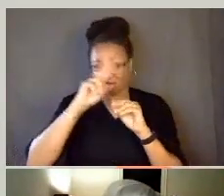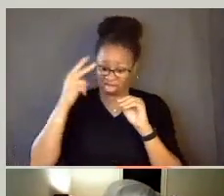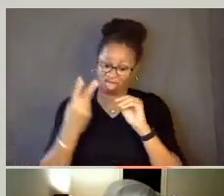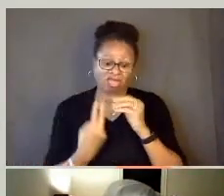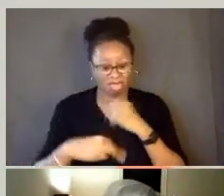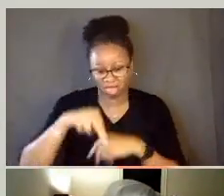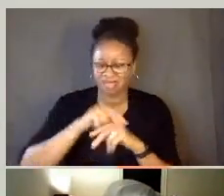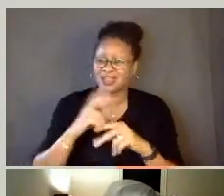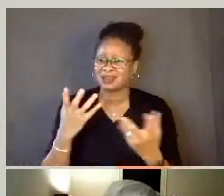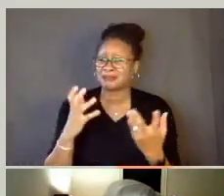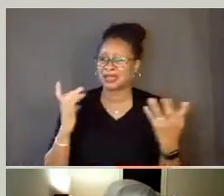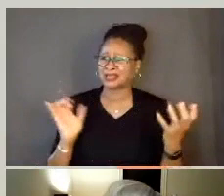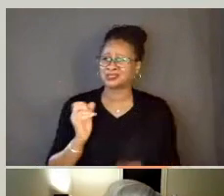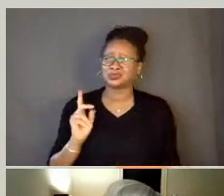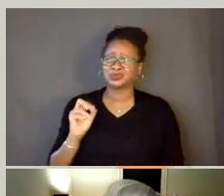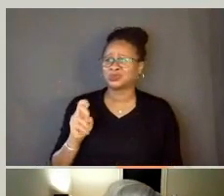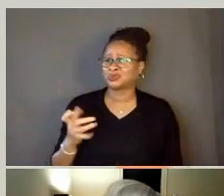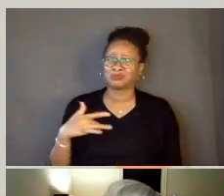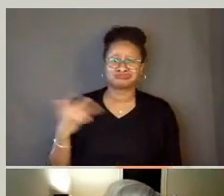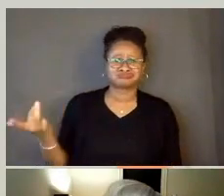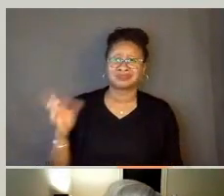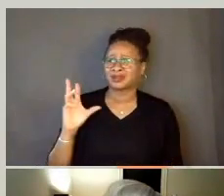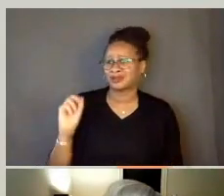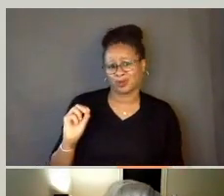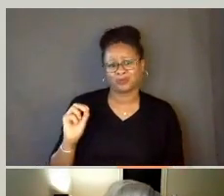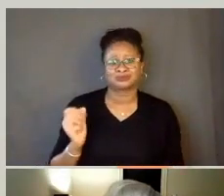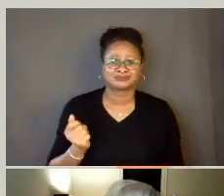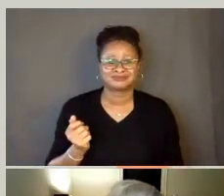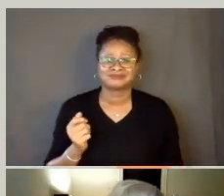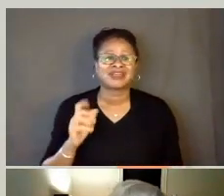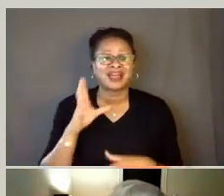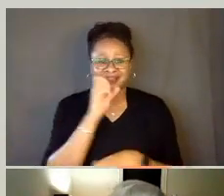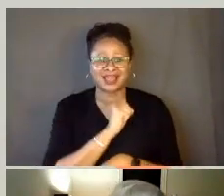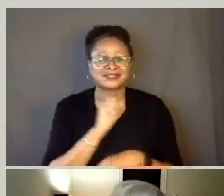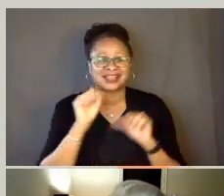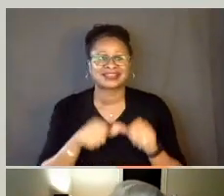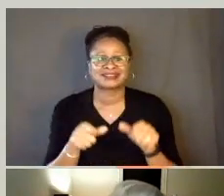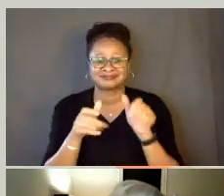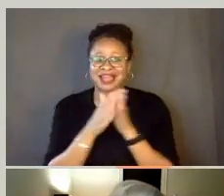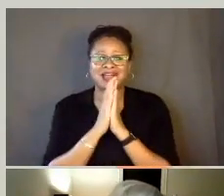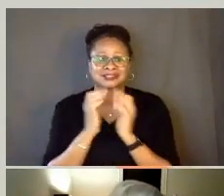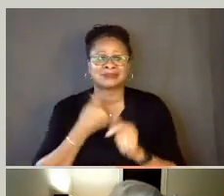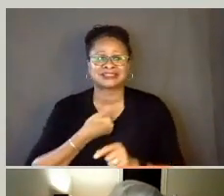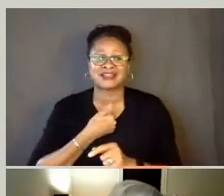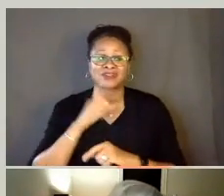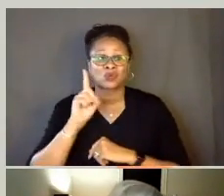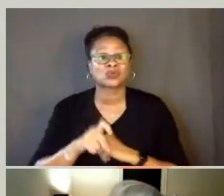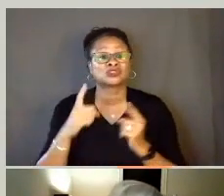and I'm just, like, dude-- no. I guess, I keep asking myself the questions when I dance--